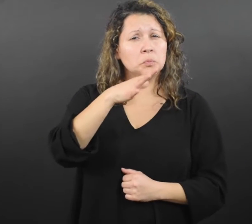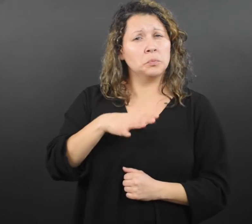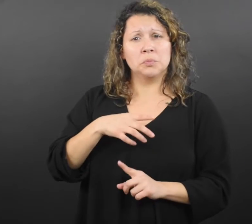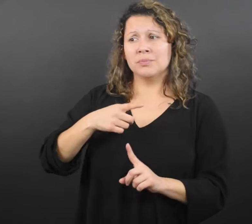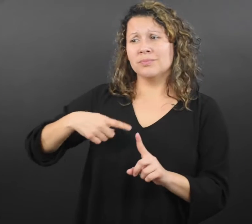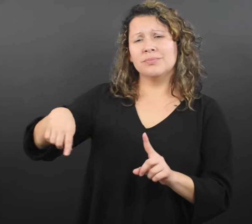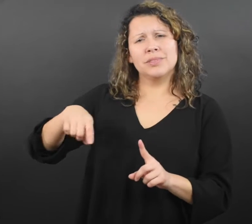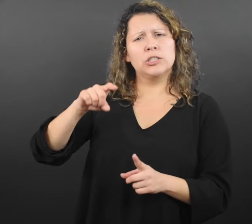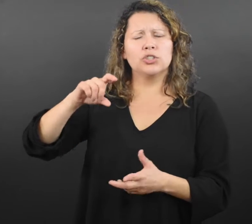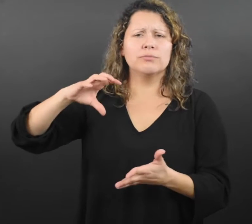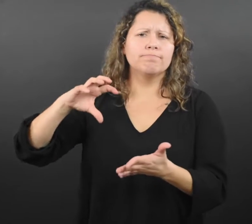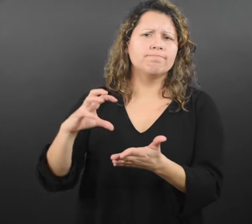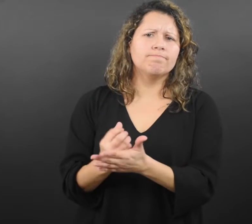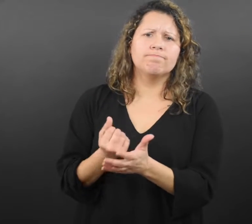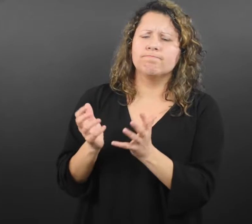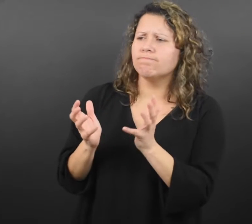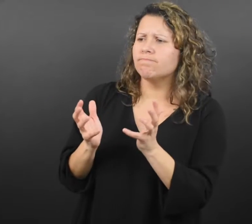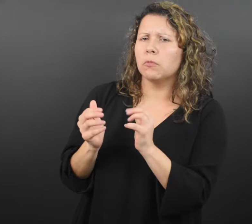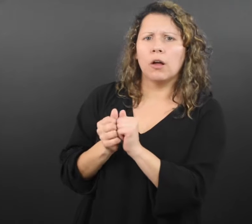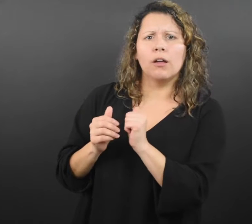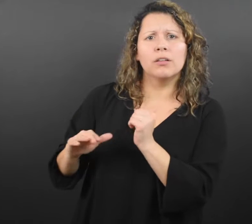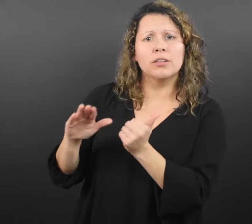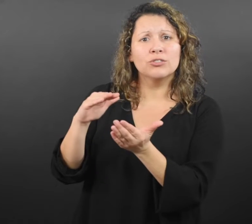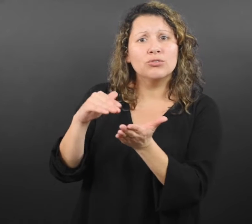Women should talk with their doctor or other health care